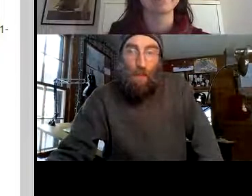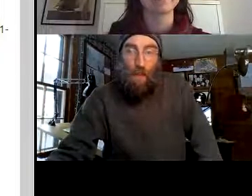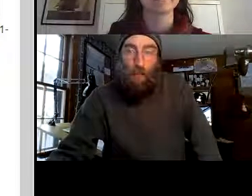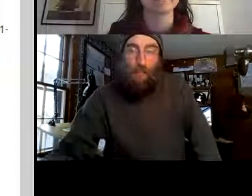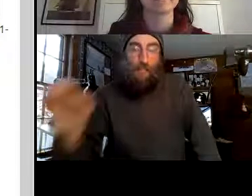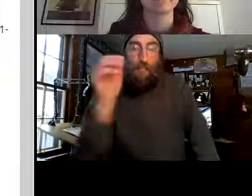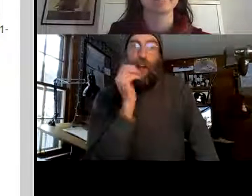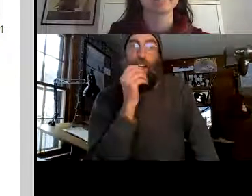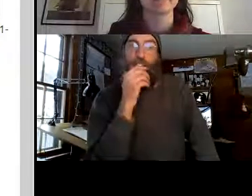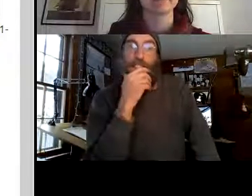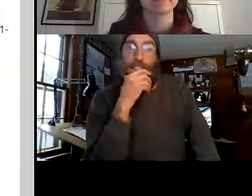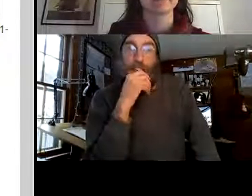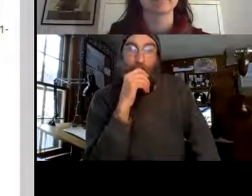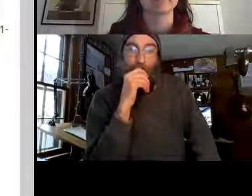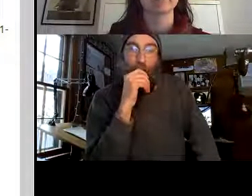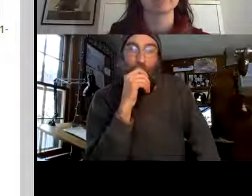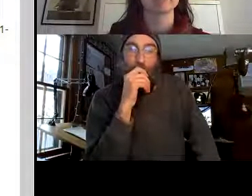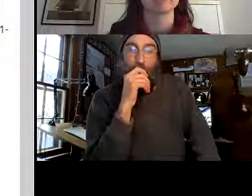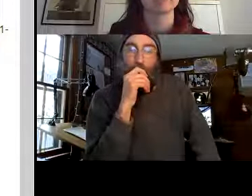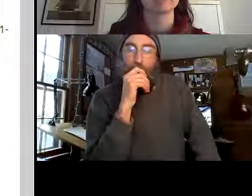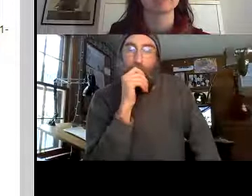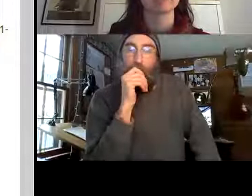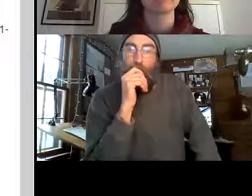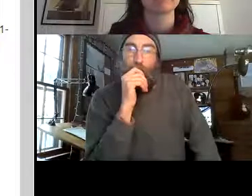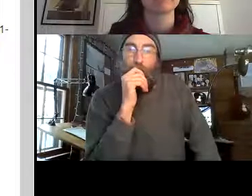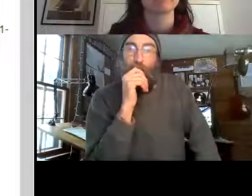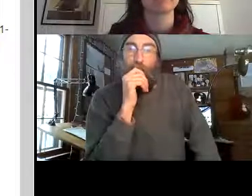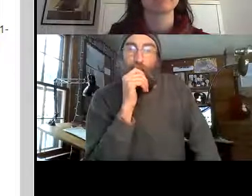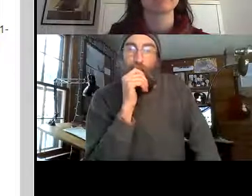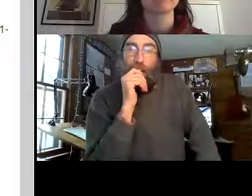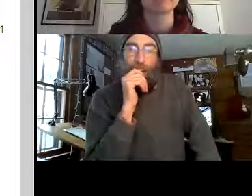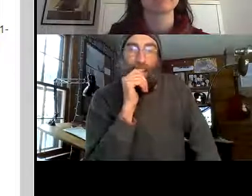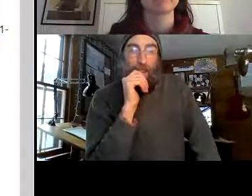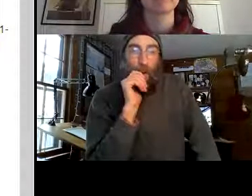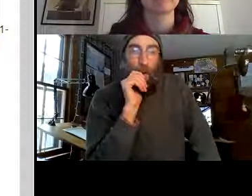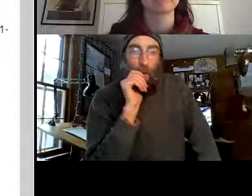I'm looking for the surprises, um, the, the, the things that I didn't know